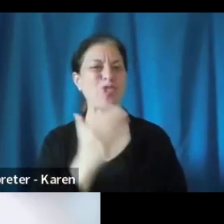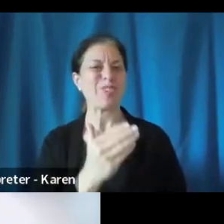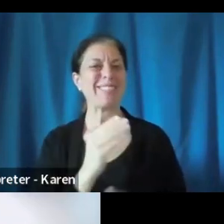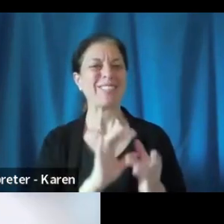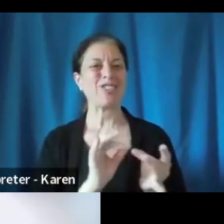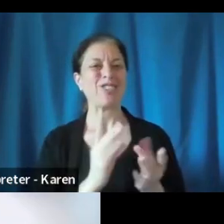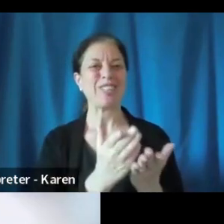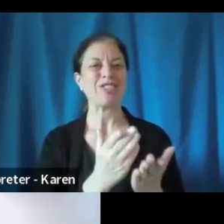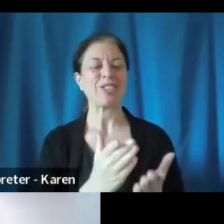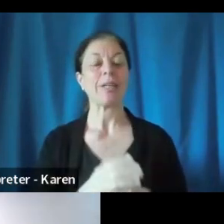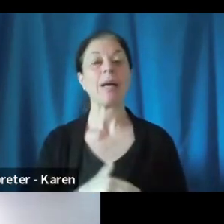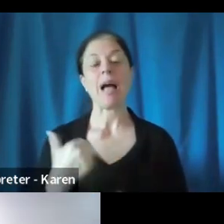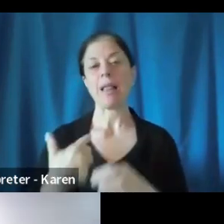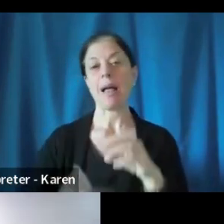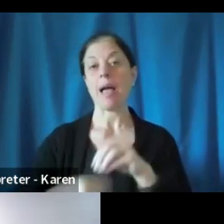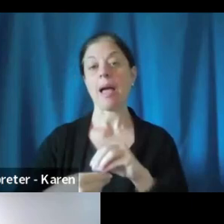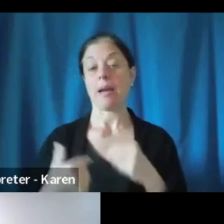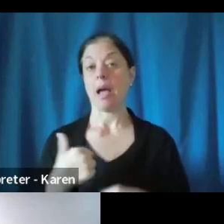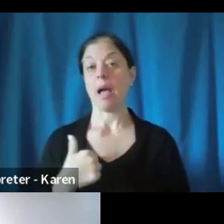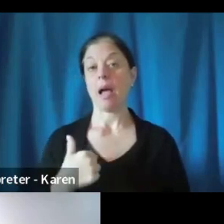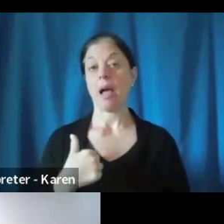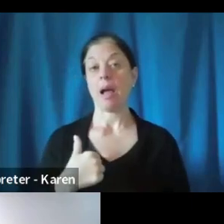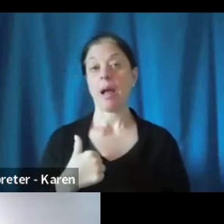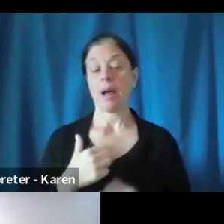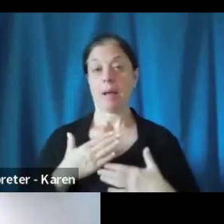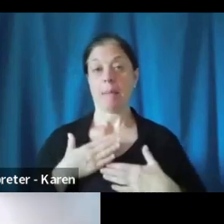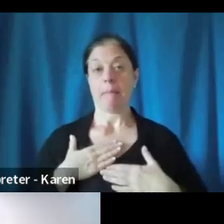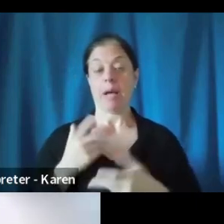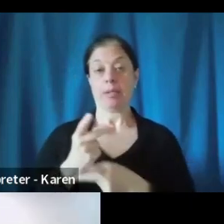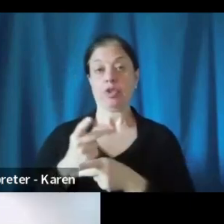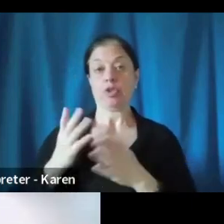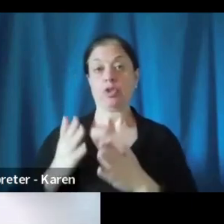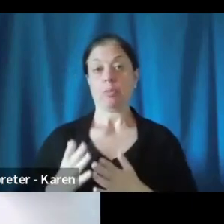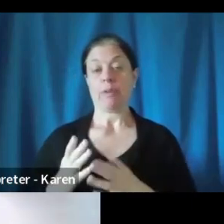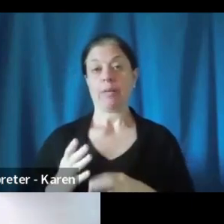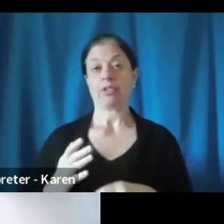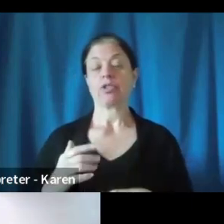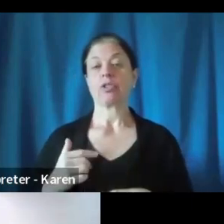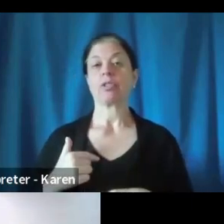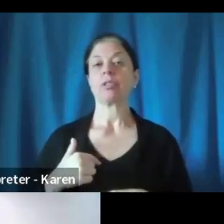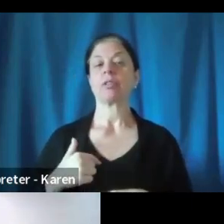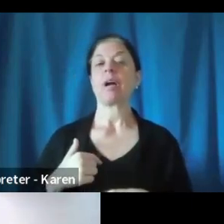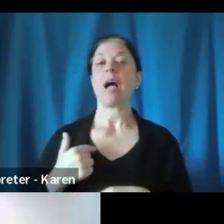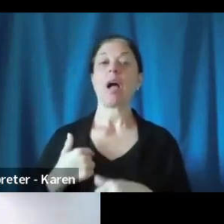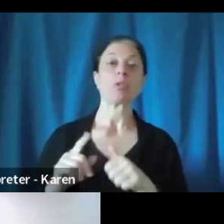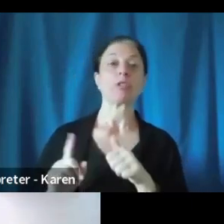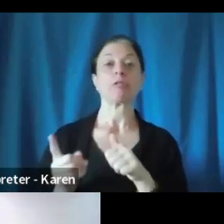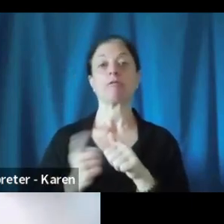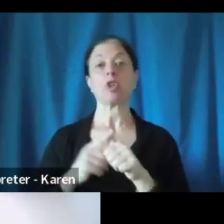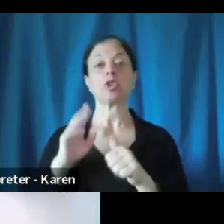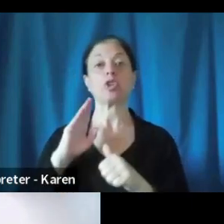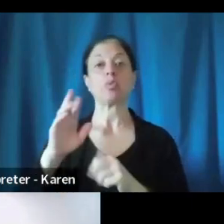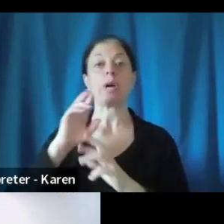kind of options are out there. Thank you, Brad. I love that suggestion. This is Brittni